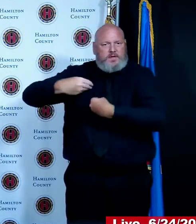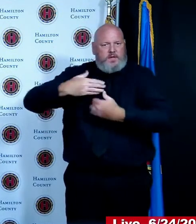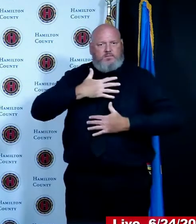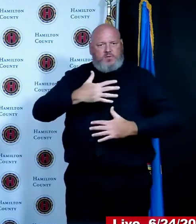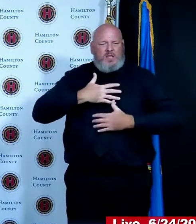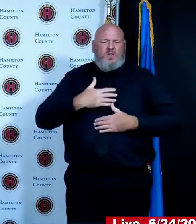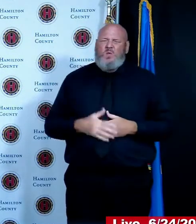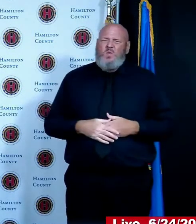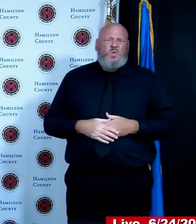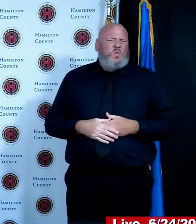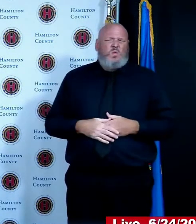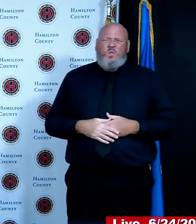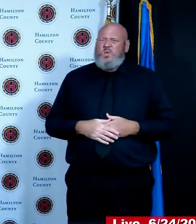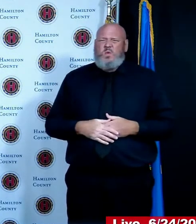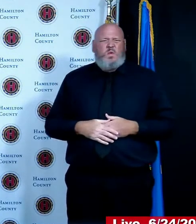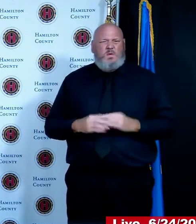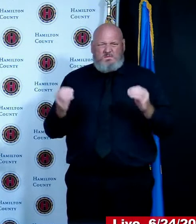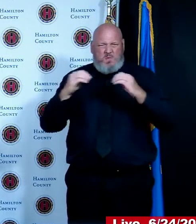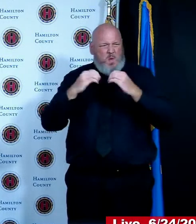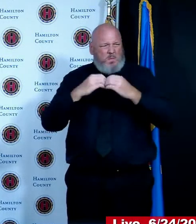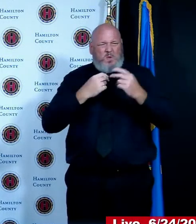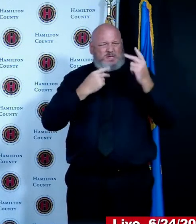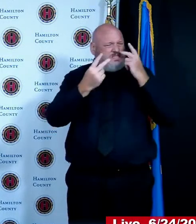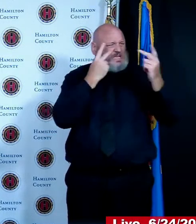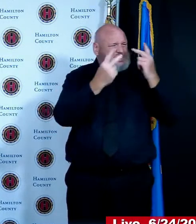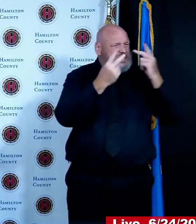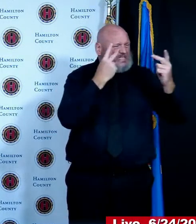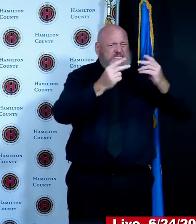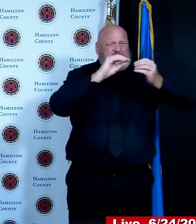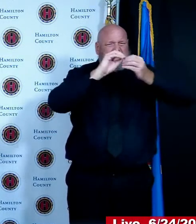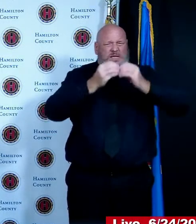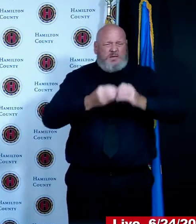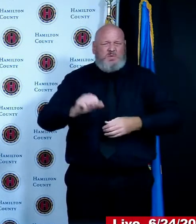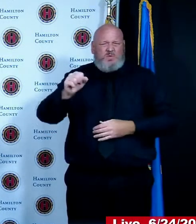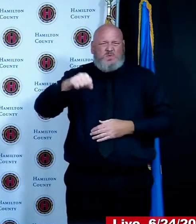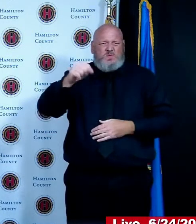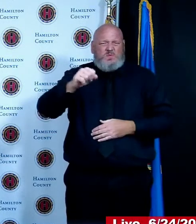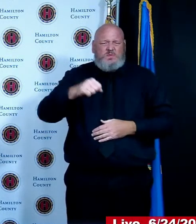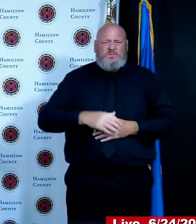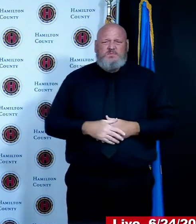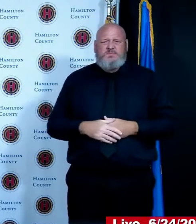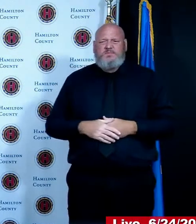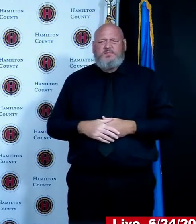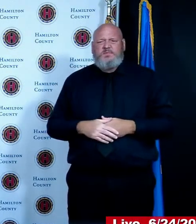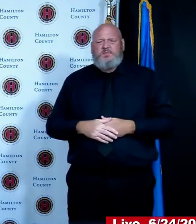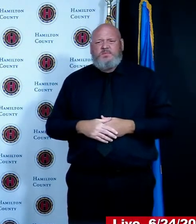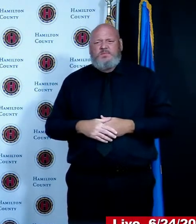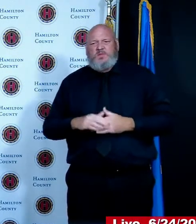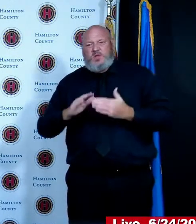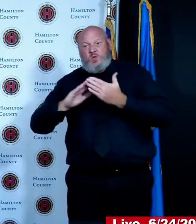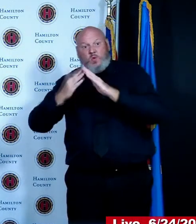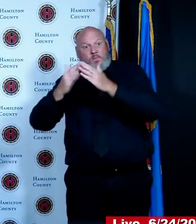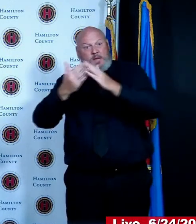nursing facilities Covid-19 is spreading amongst the public the 20 to 30 age